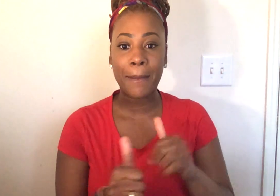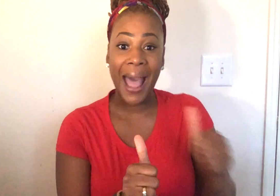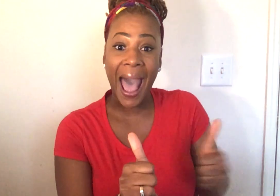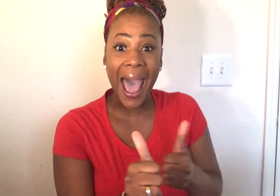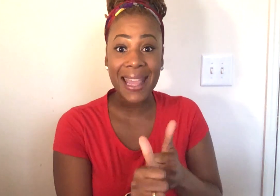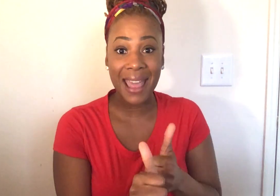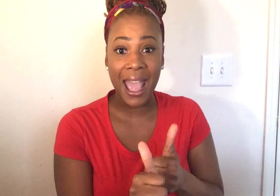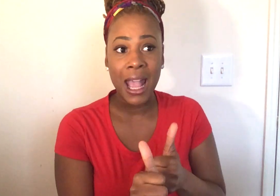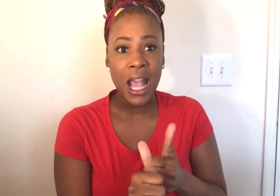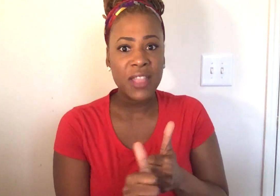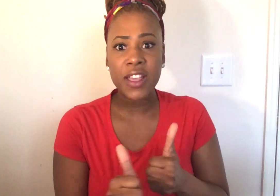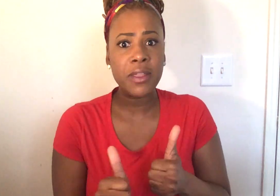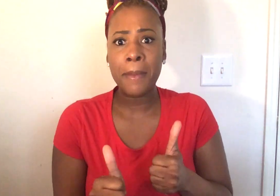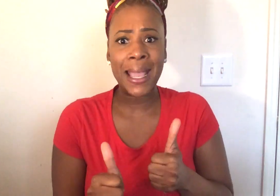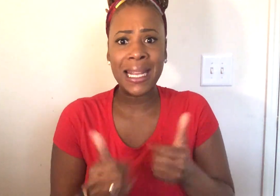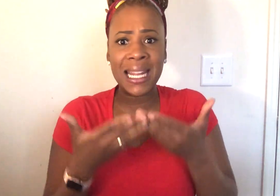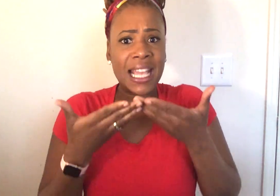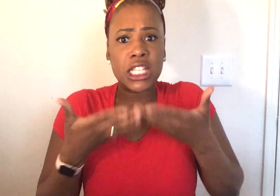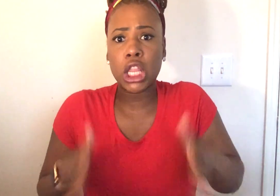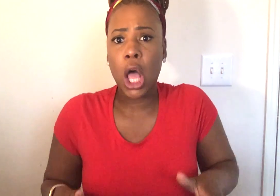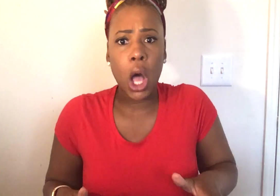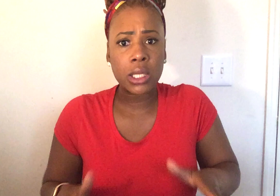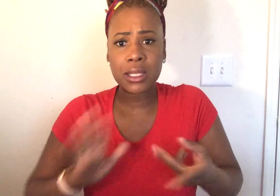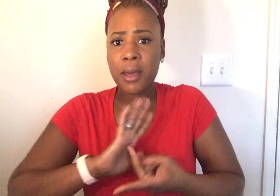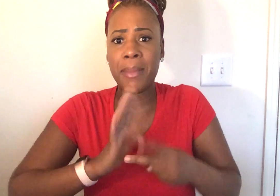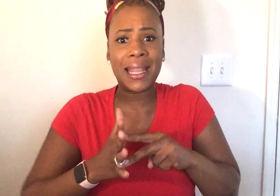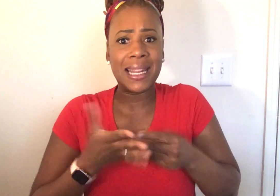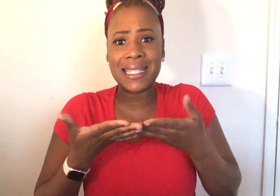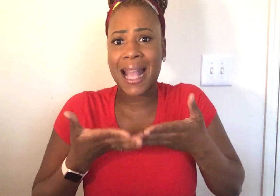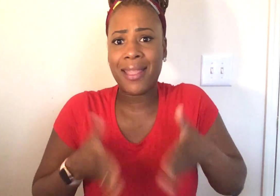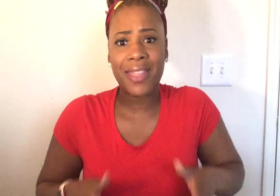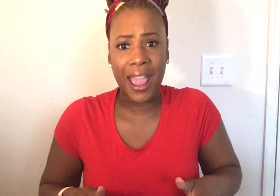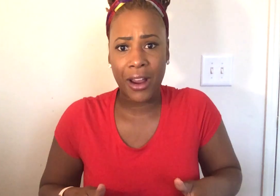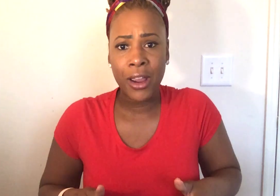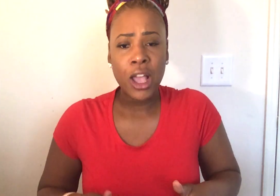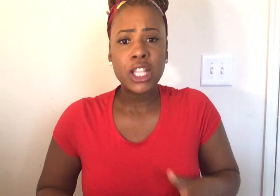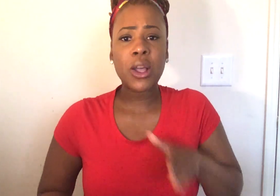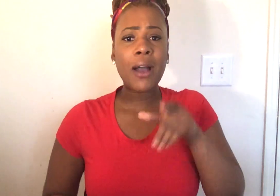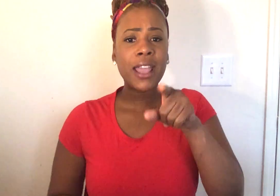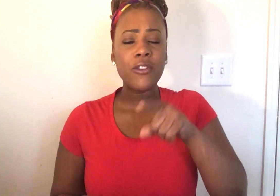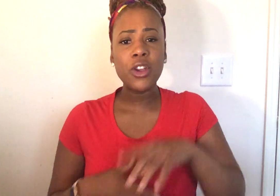behind that then the meaning is lost the meaning is not there so I'll give you an